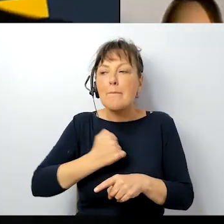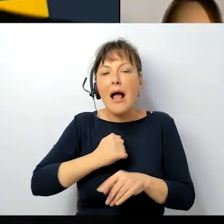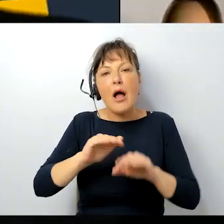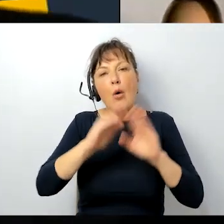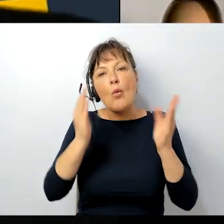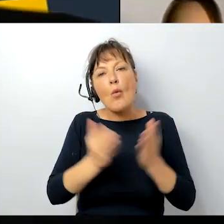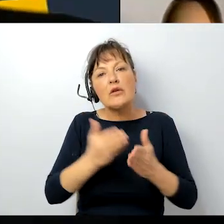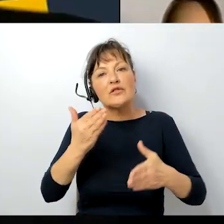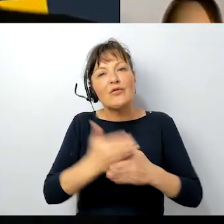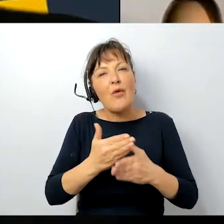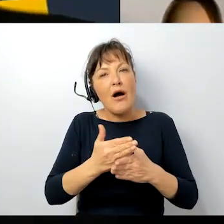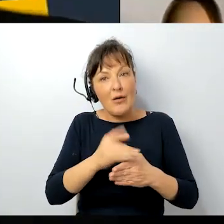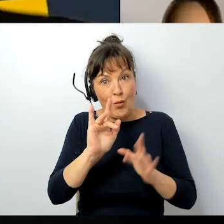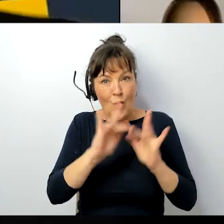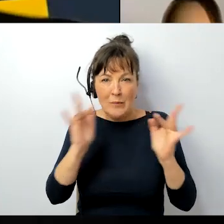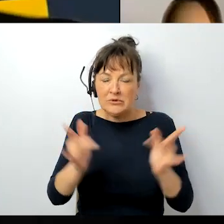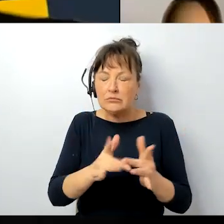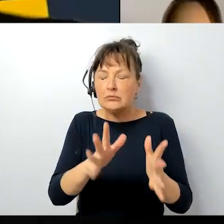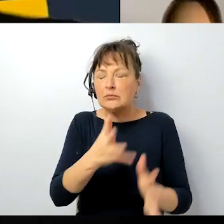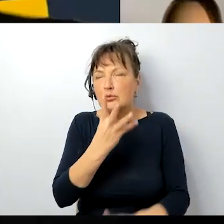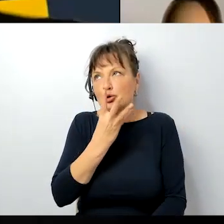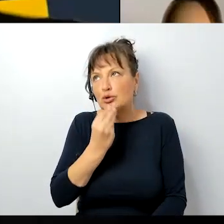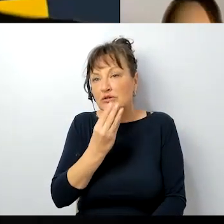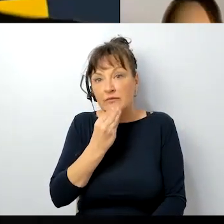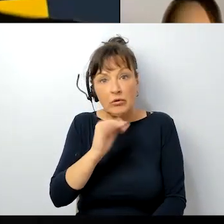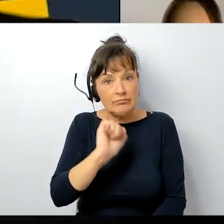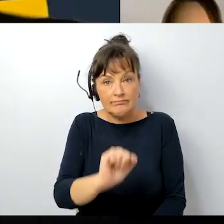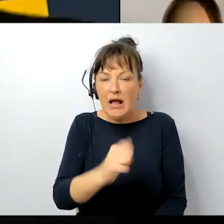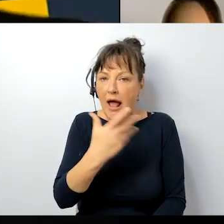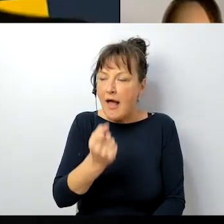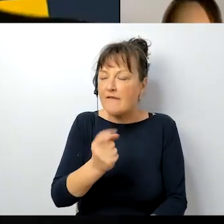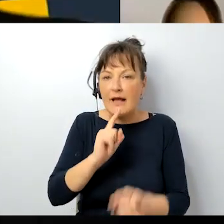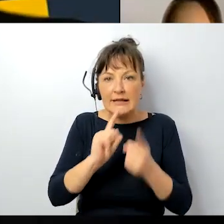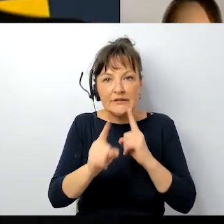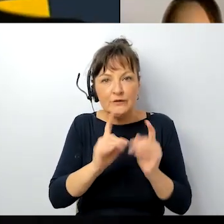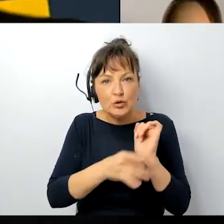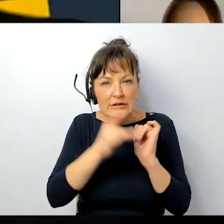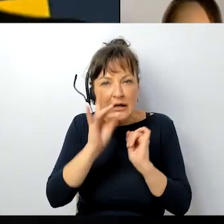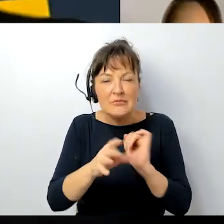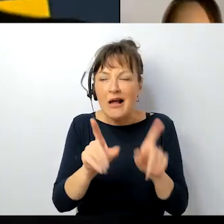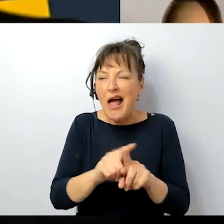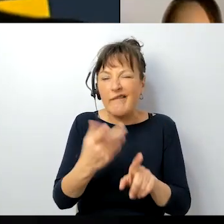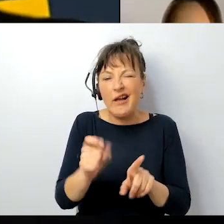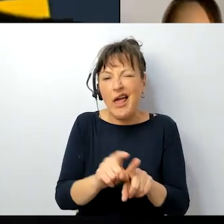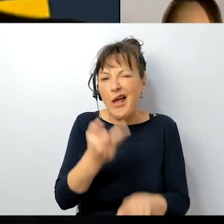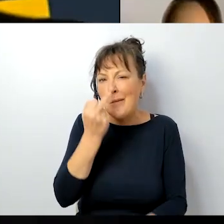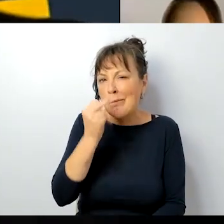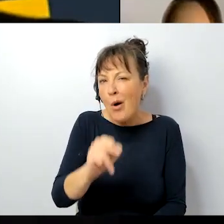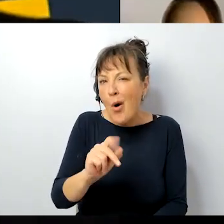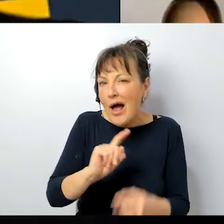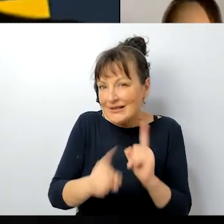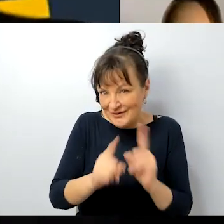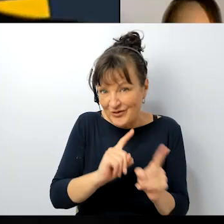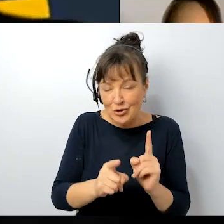your CV. My World of Work - the career website for Scotland, is really good, it's got some really